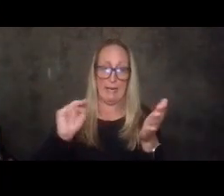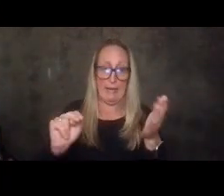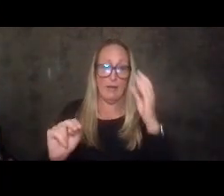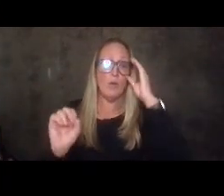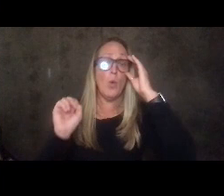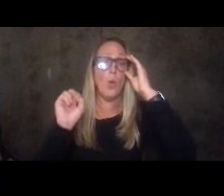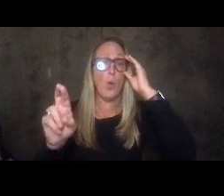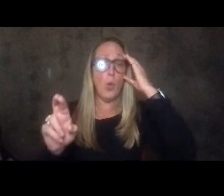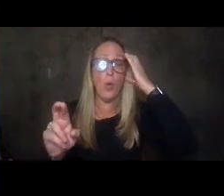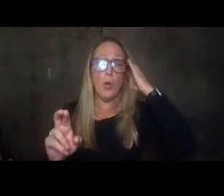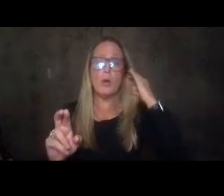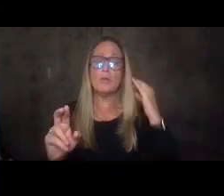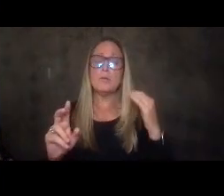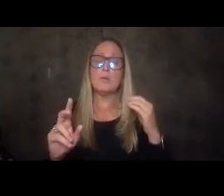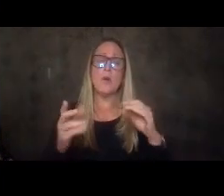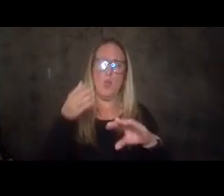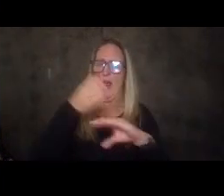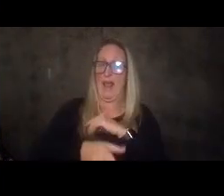Or if you wanted to start right after you sign into your account.